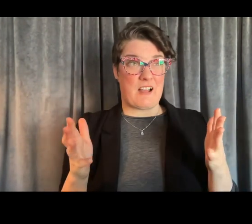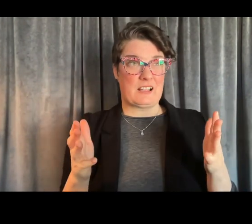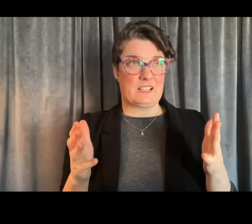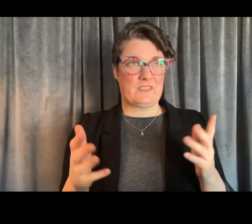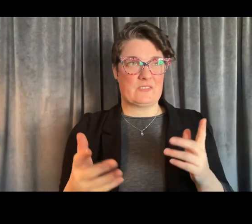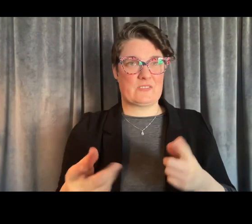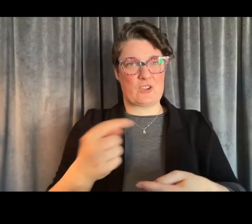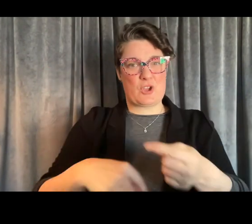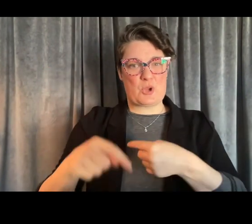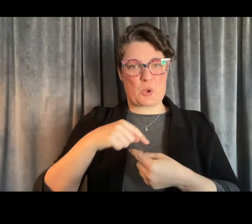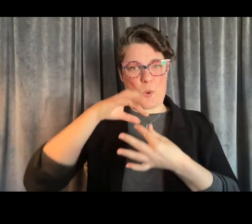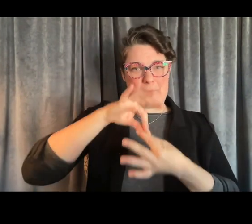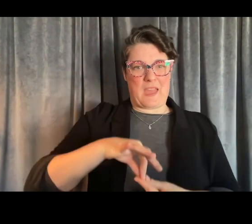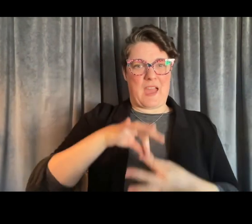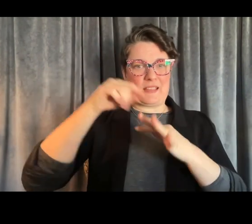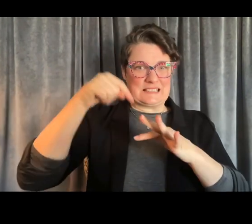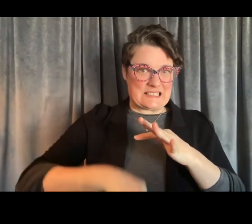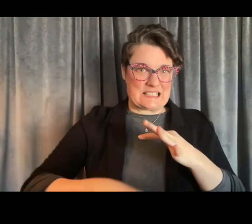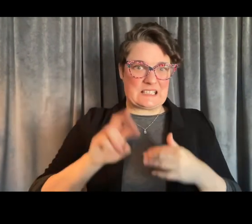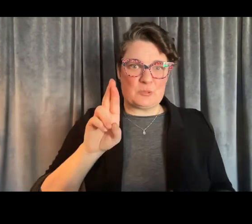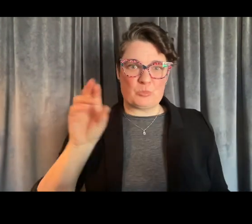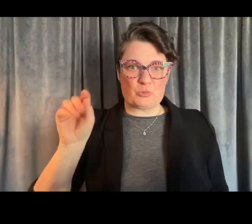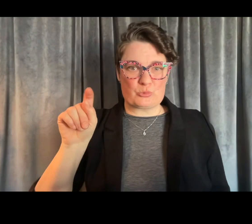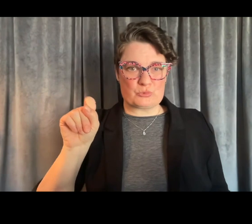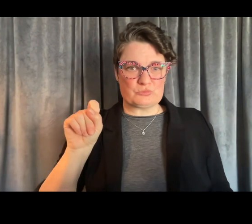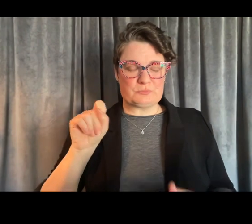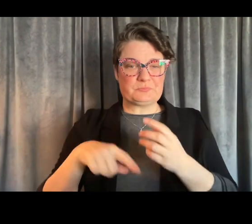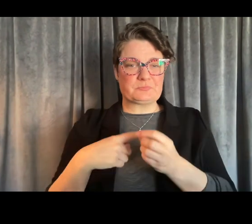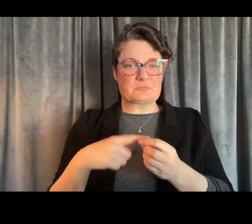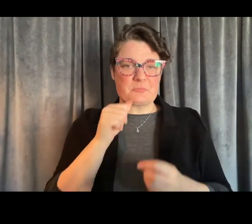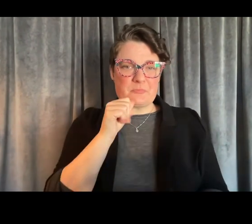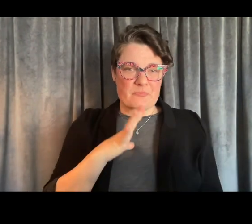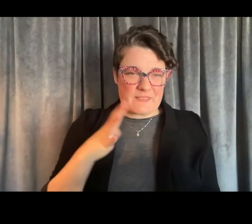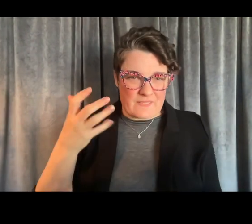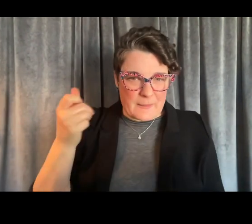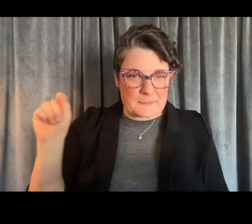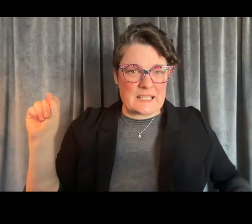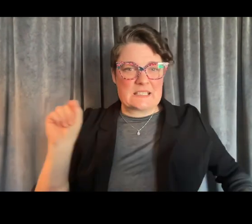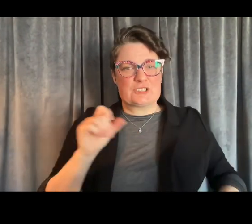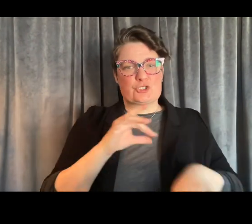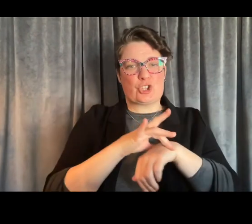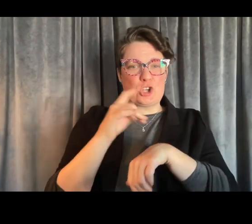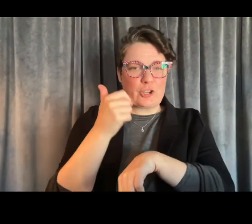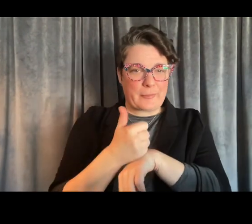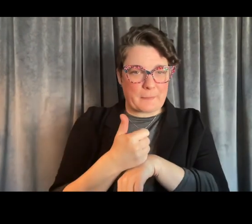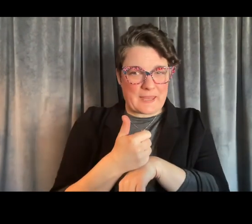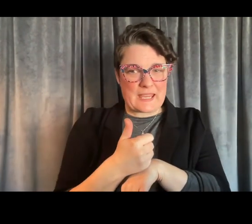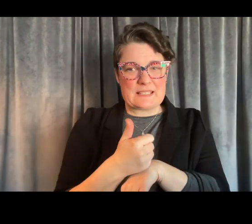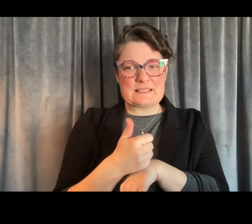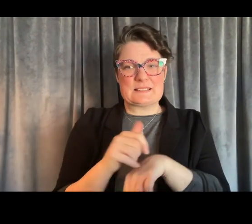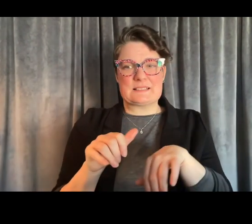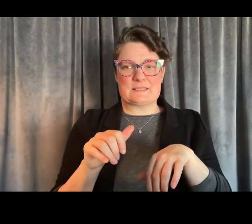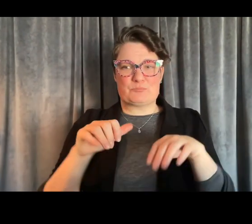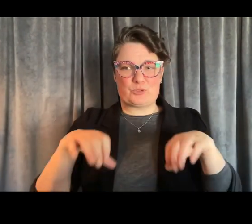our deep roots in terms of like feminist earth-based reclaiming practices, one of